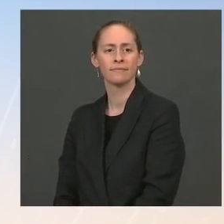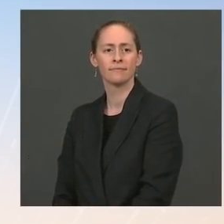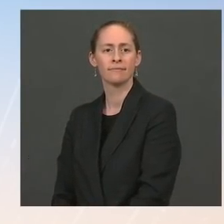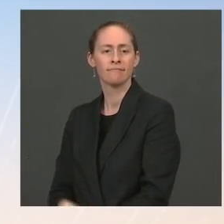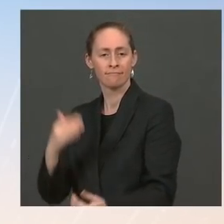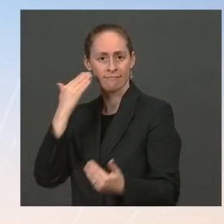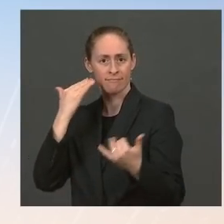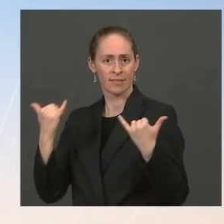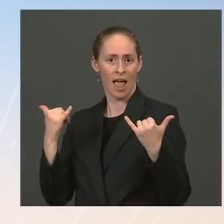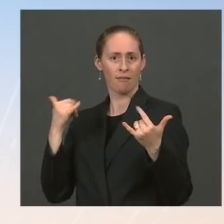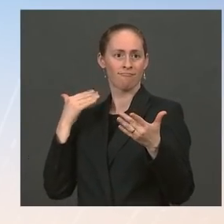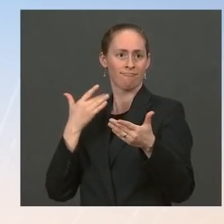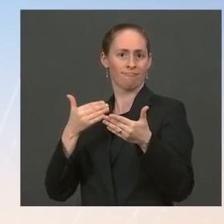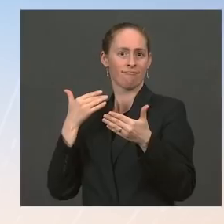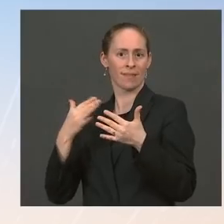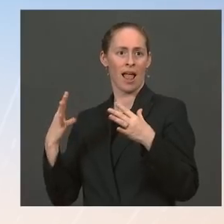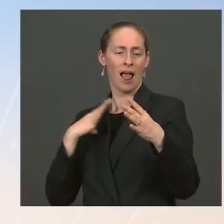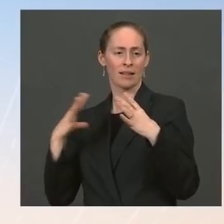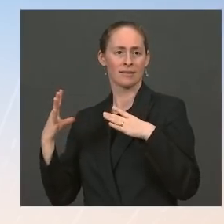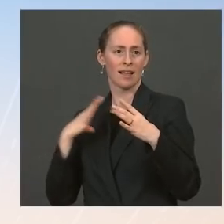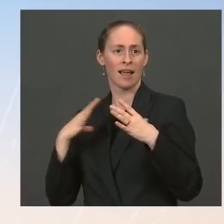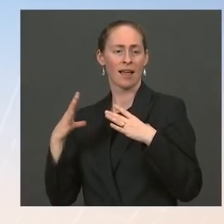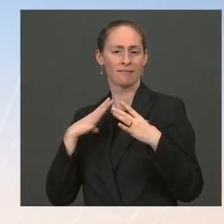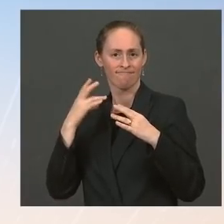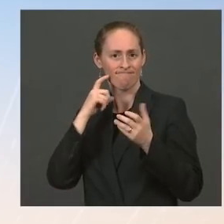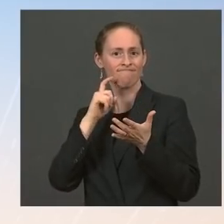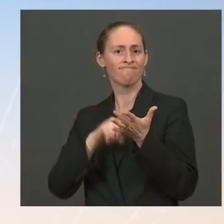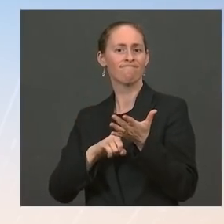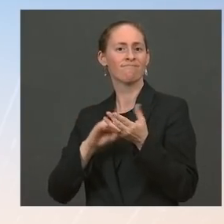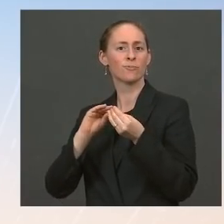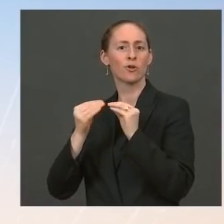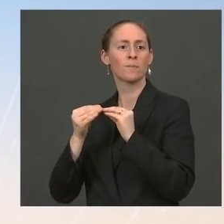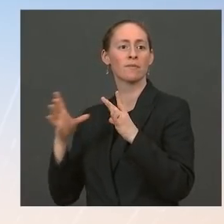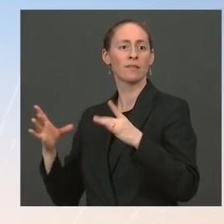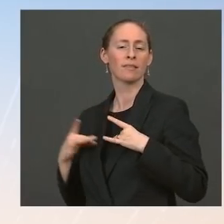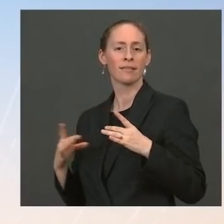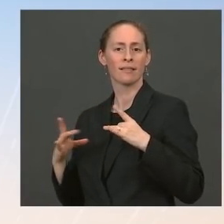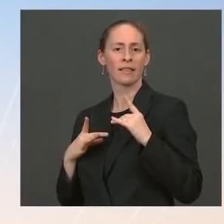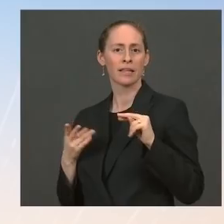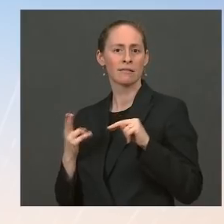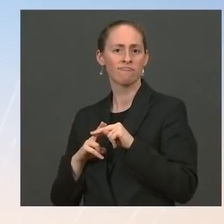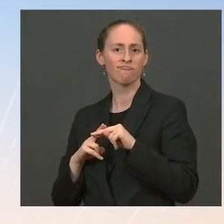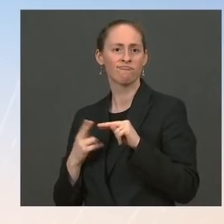We're seeing numbers tick up across the country right now. What are the White House's plans to deal with that? Ms. Psaki: Well, we're continuing